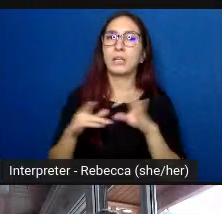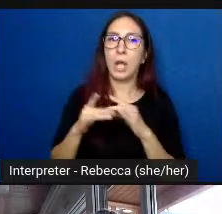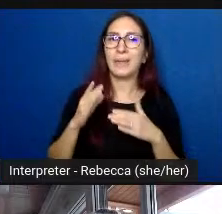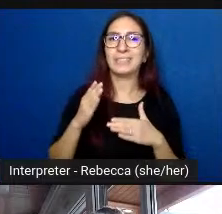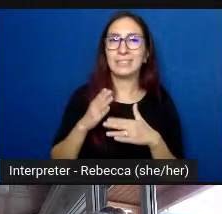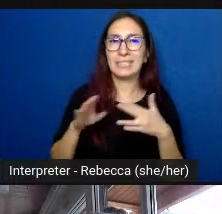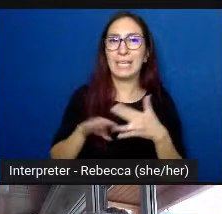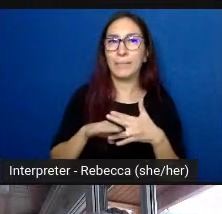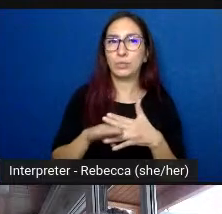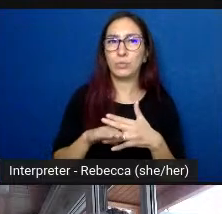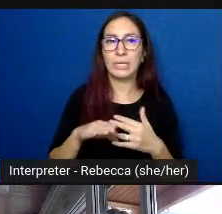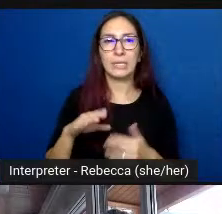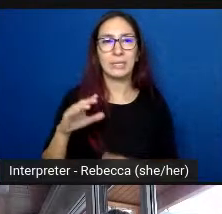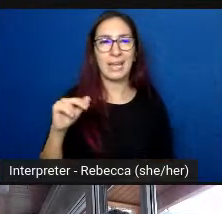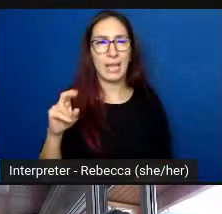Anne Bolelett: Do you mind if I comment in between